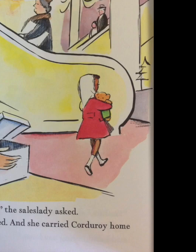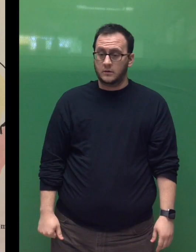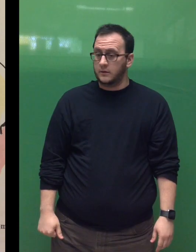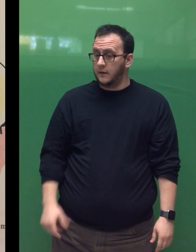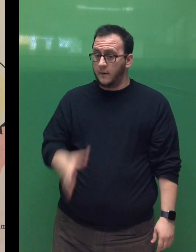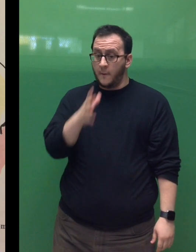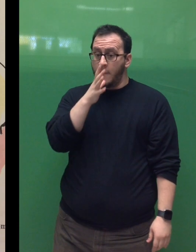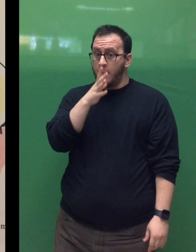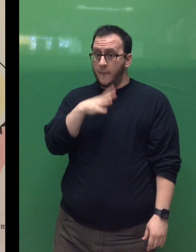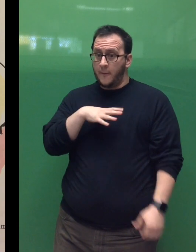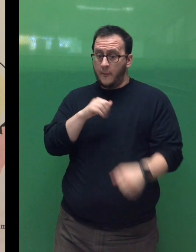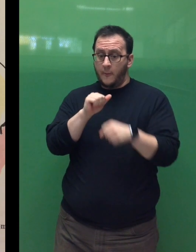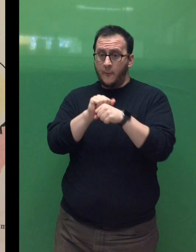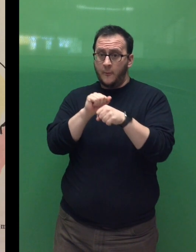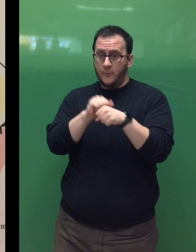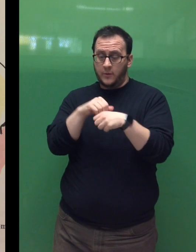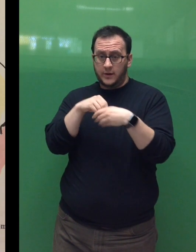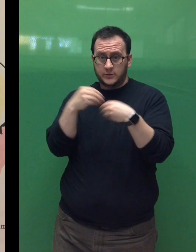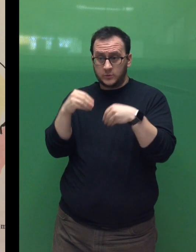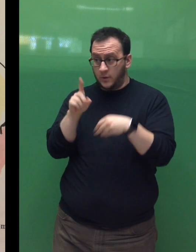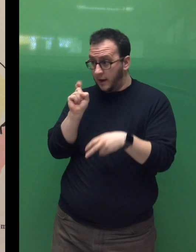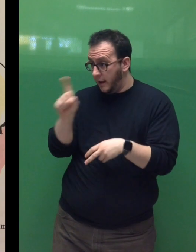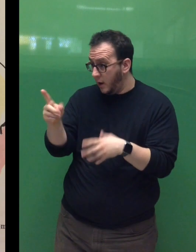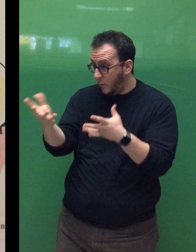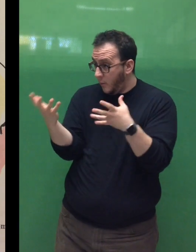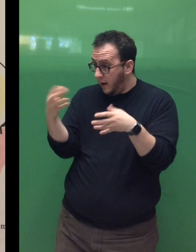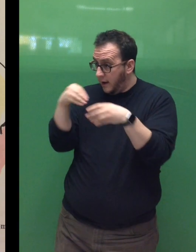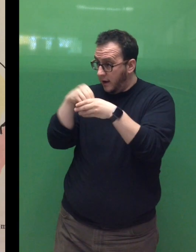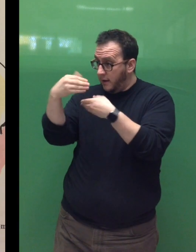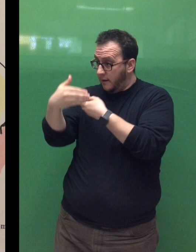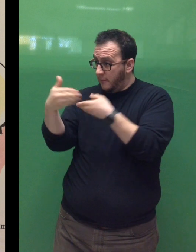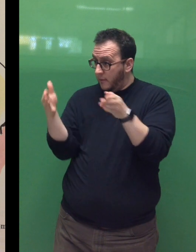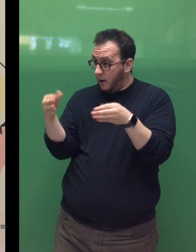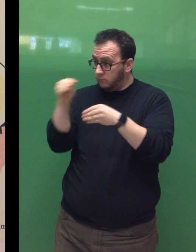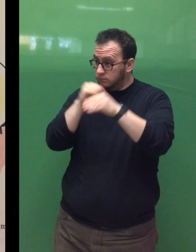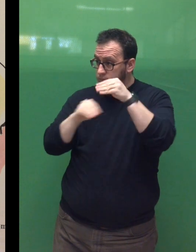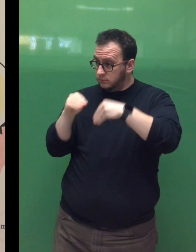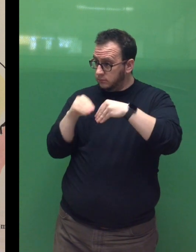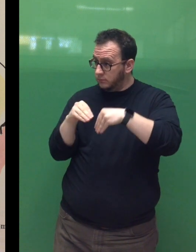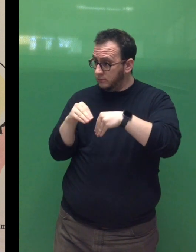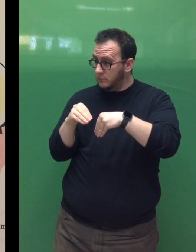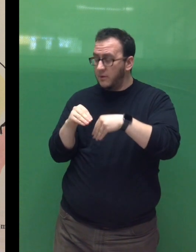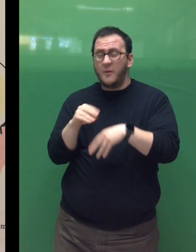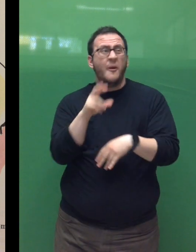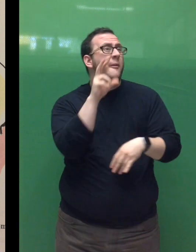"Shall I put him in a box for you?" the sales lady asked. "